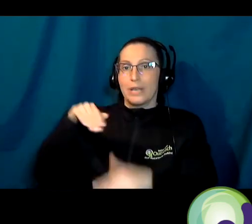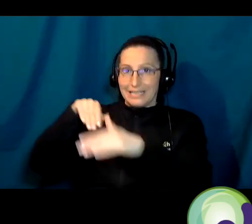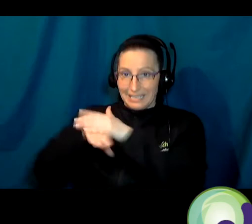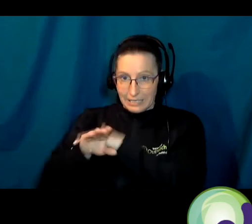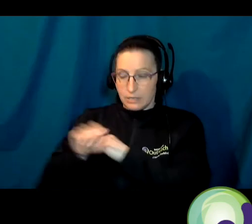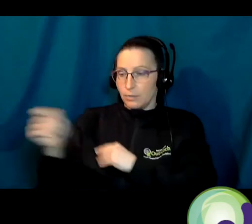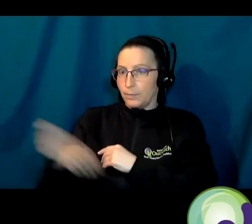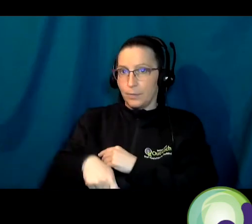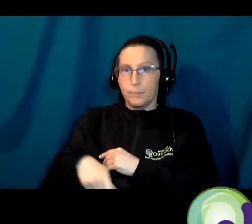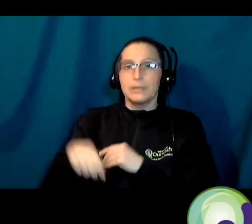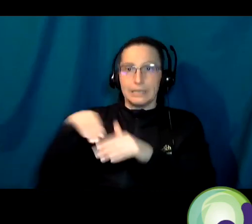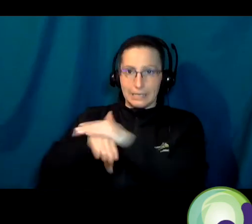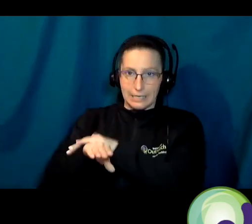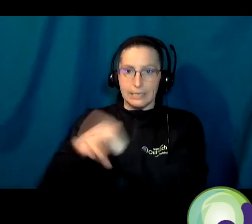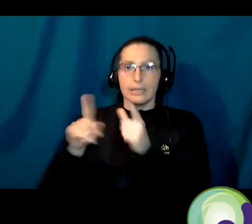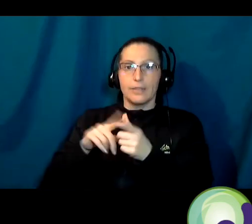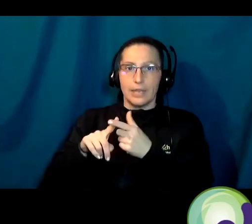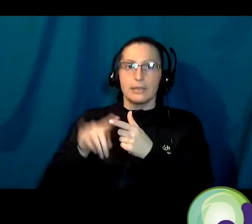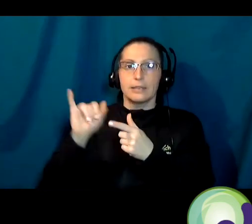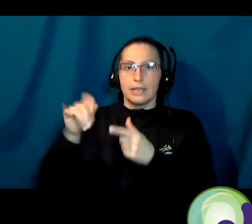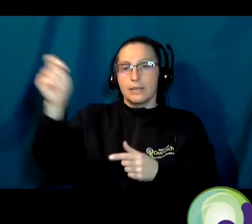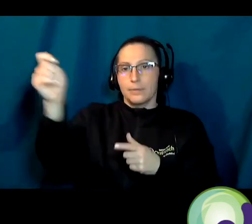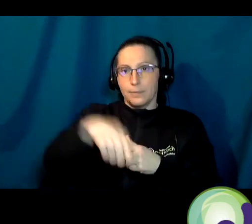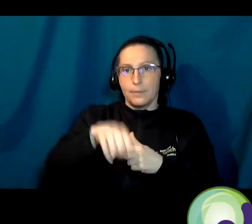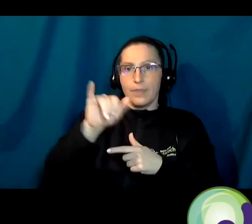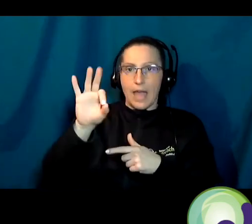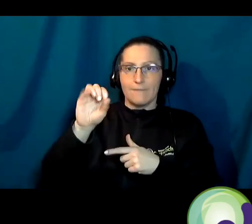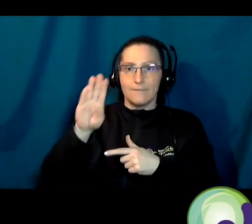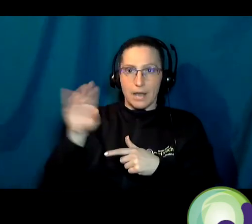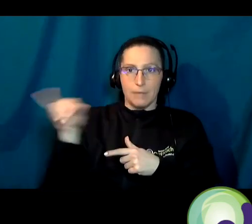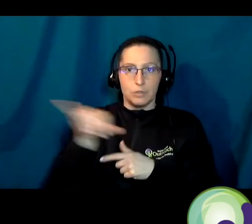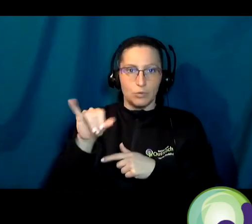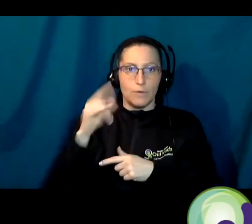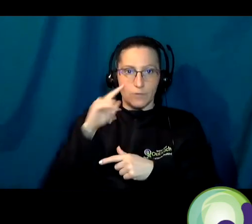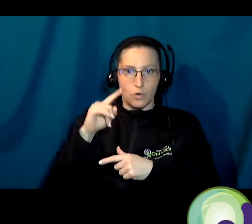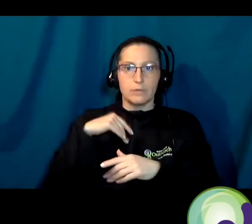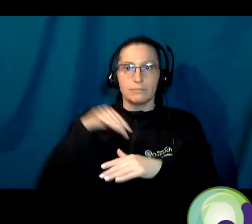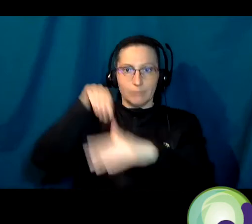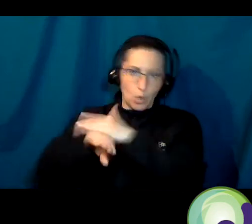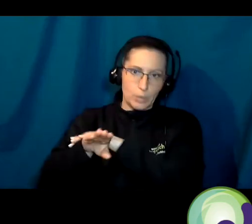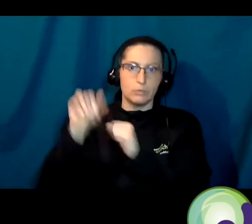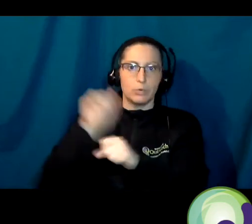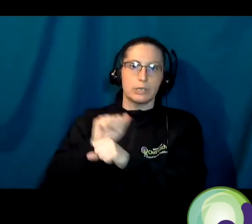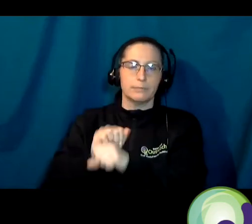then subsequently they scan that fob to be able to be punched in. Heidi: And it's the same